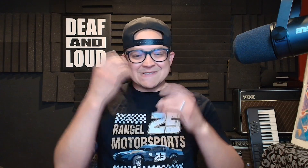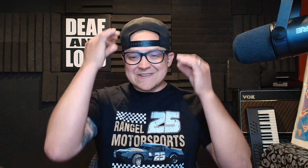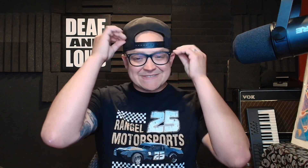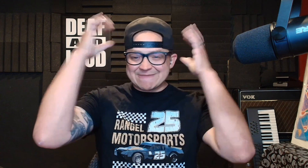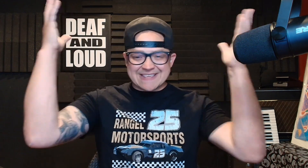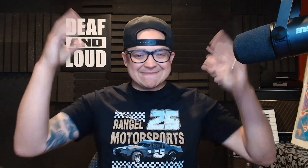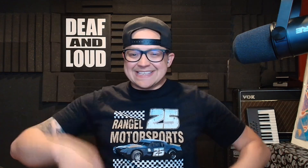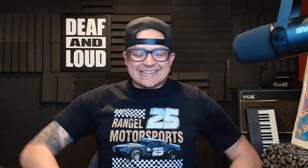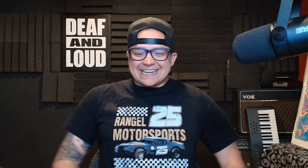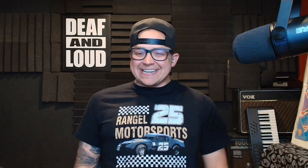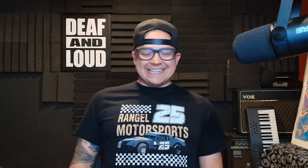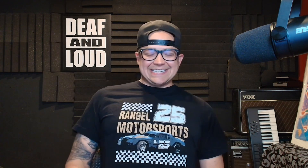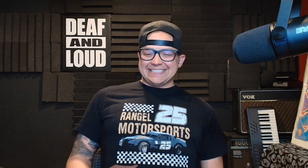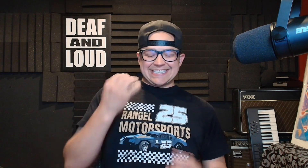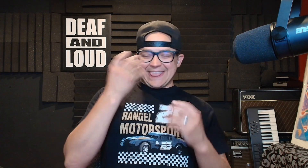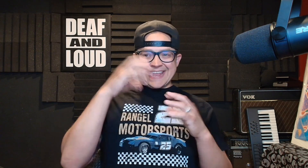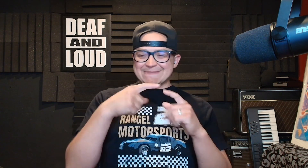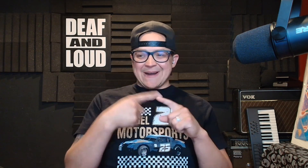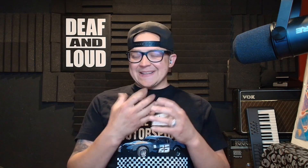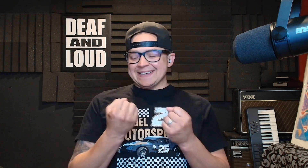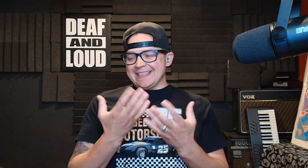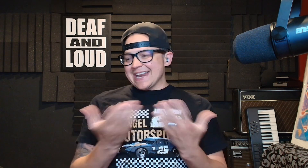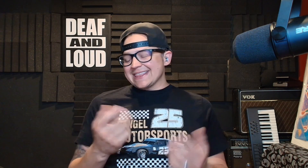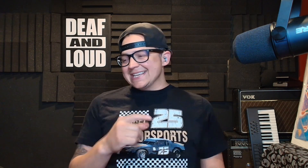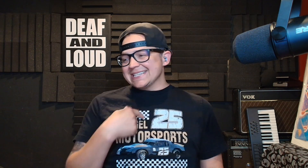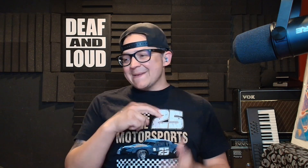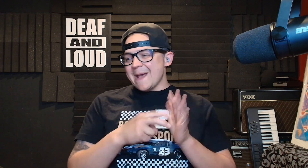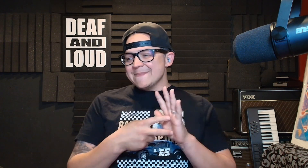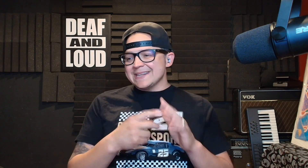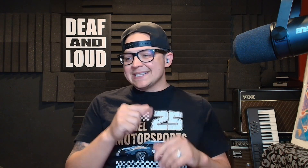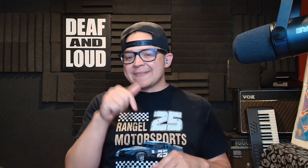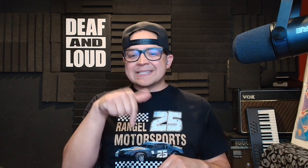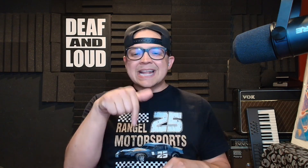You're making me think about a lot of things. I mean, this,